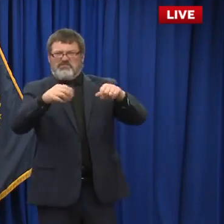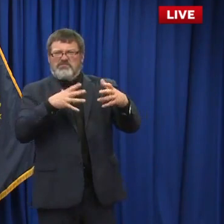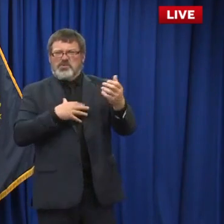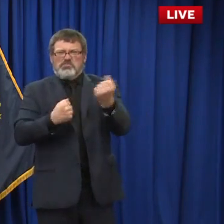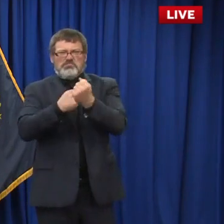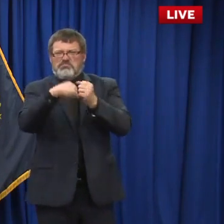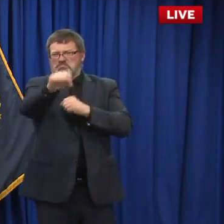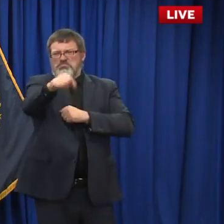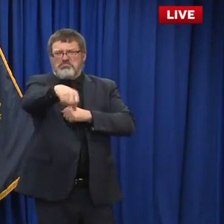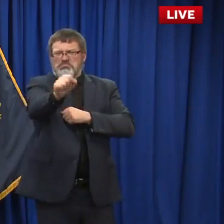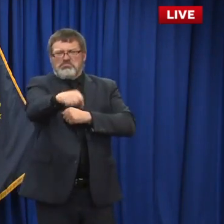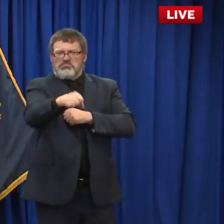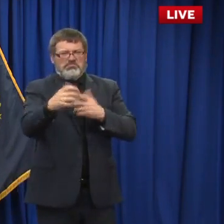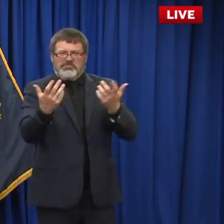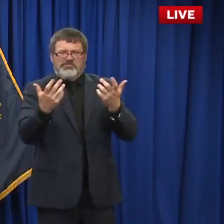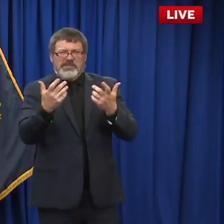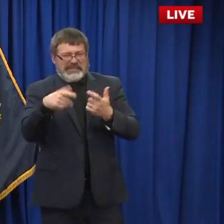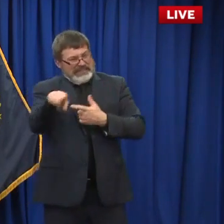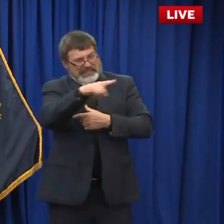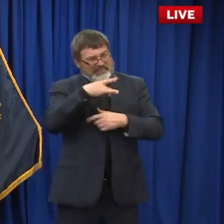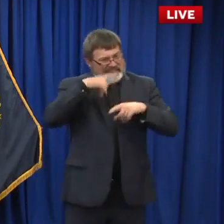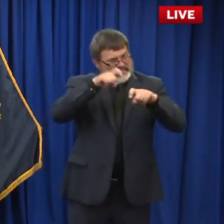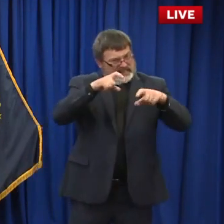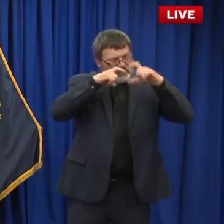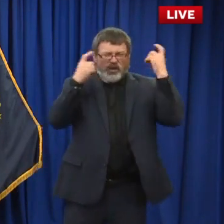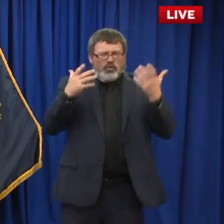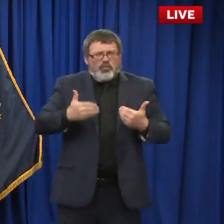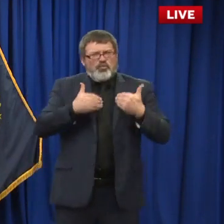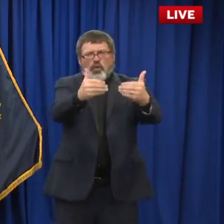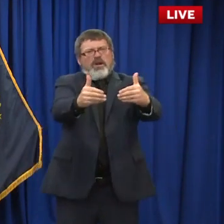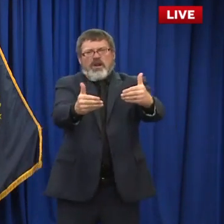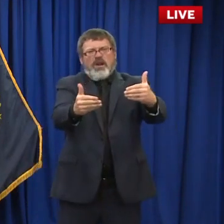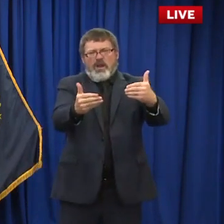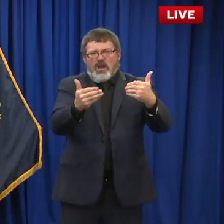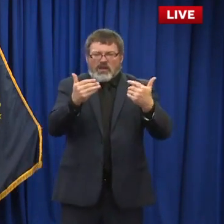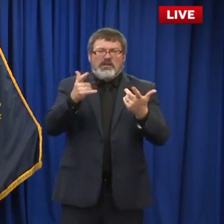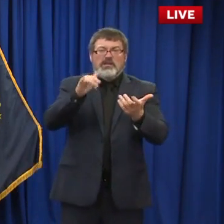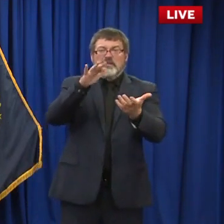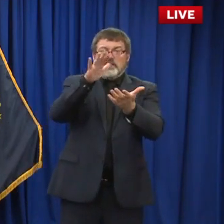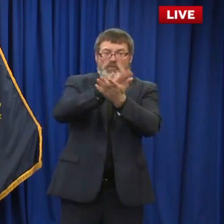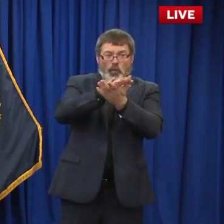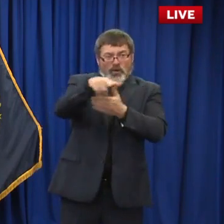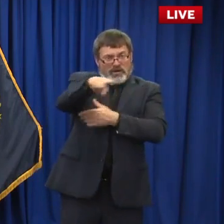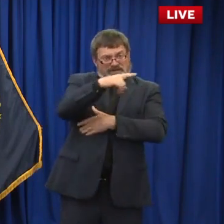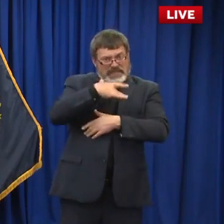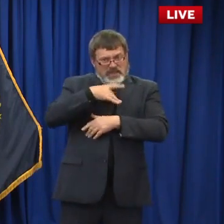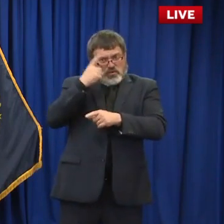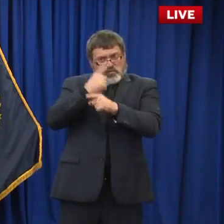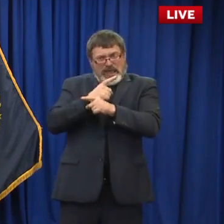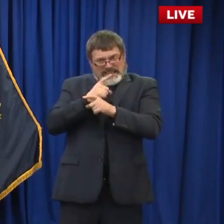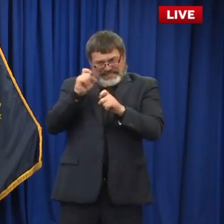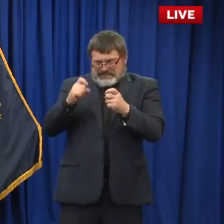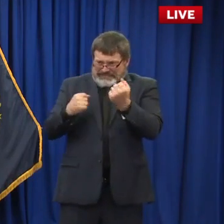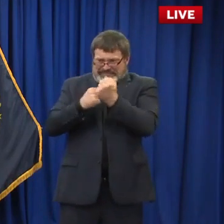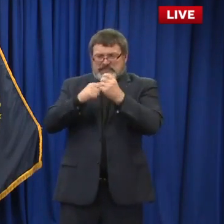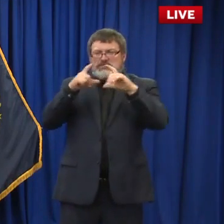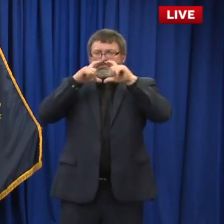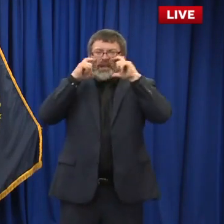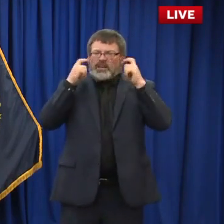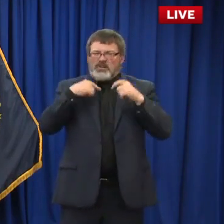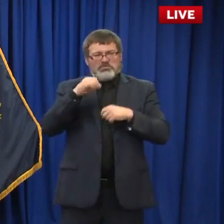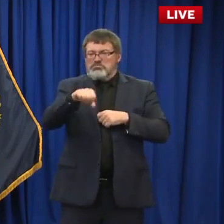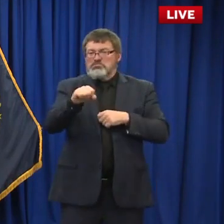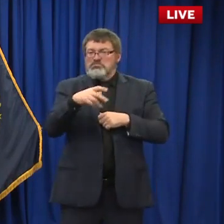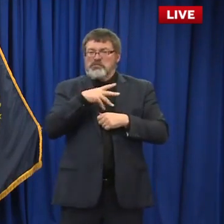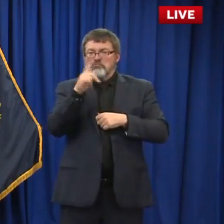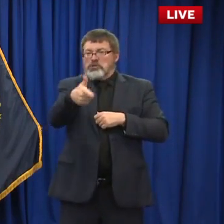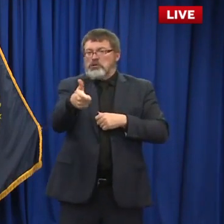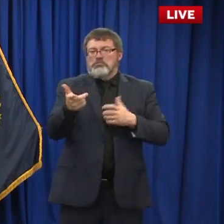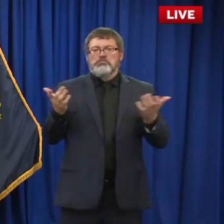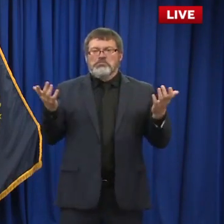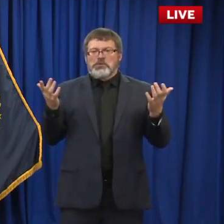IF THEY THINK IT'S THE RIGHT CHOICE AND CAN BE MANAGED BY THE TEACHERS AND THOSE CLASSROOMS HAND PROVIDE THE HEALTH -- MANAGE IN TERMS OF THE HEALTH AND SAFETY, MAKING SURE, IF IT'S